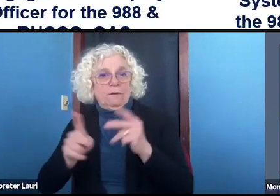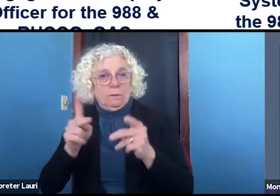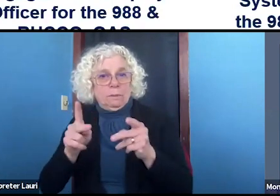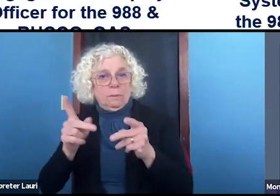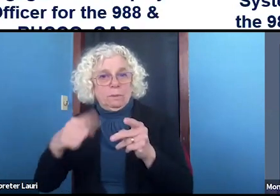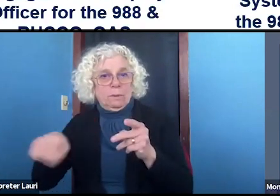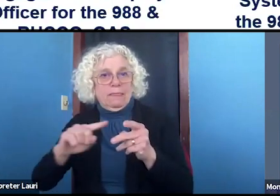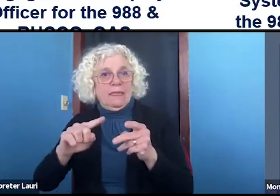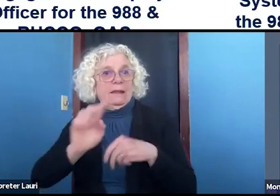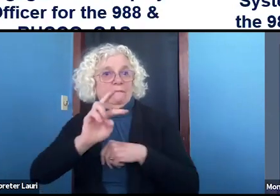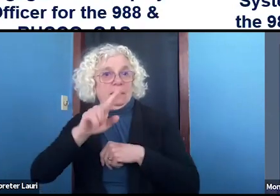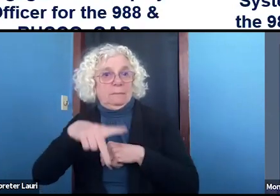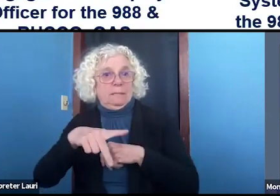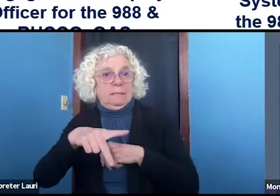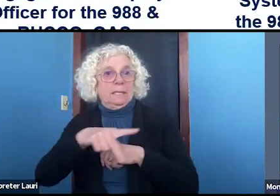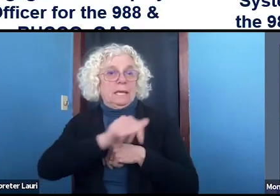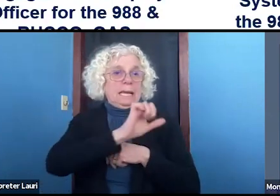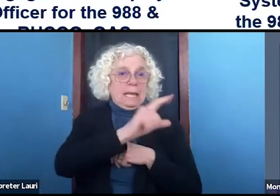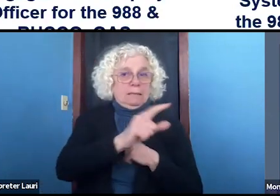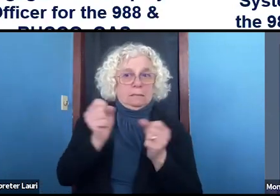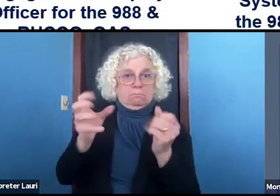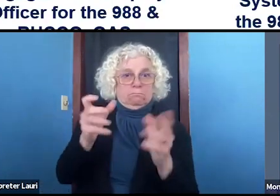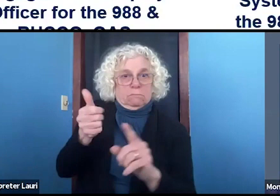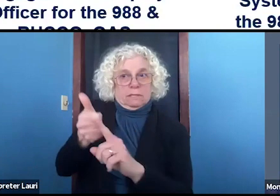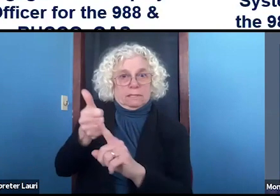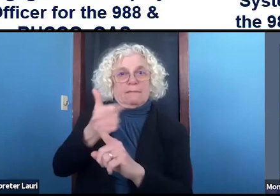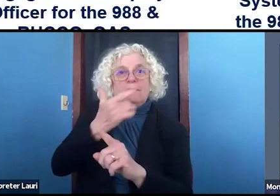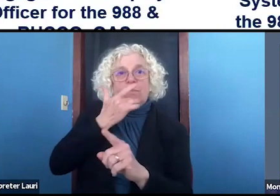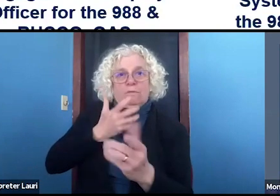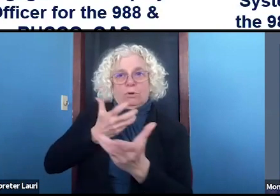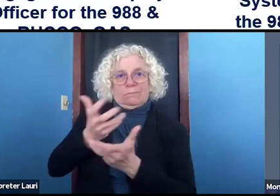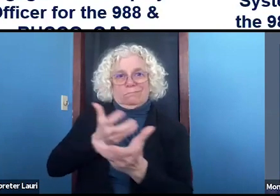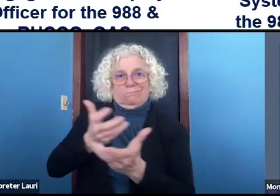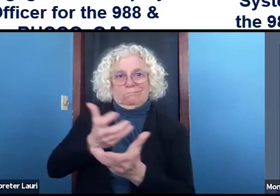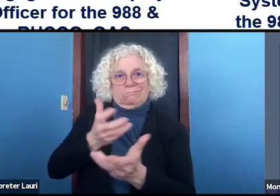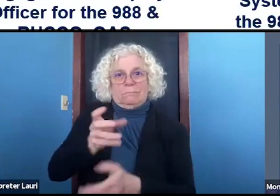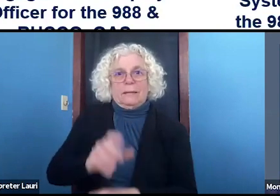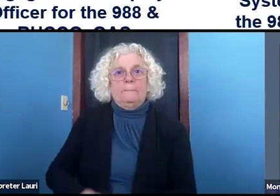phone via ASL is a preferred method of communication and dedicated